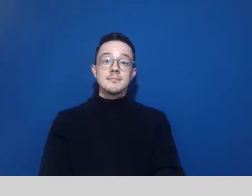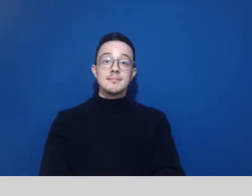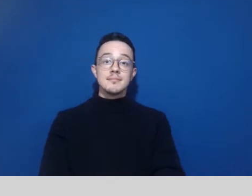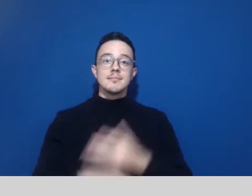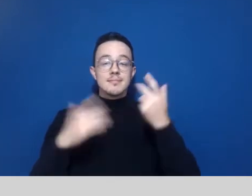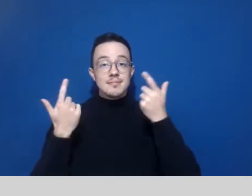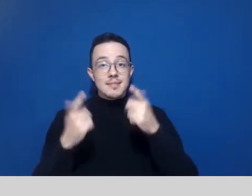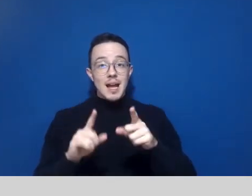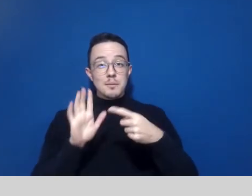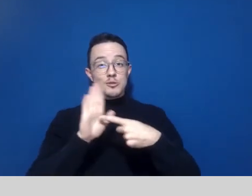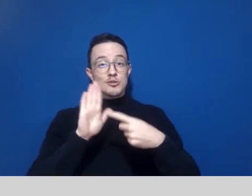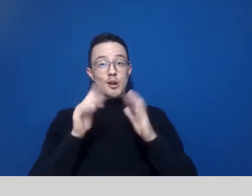it'll show me the schema.